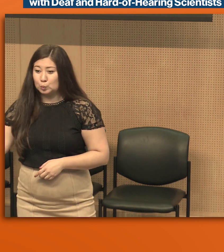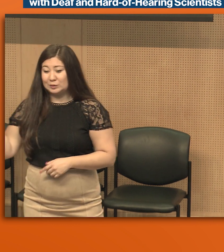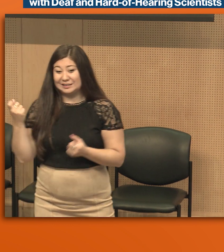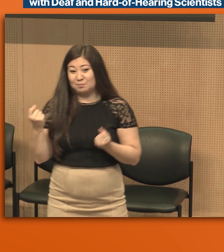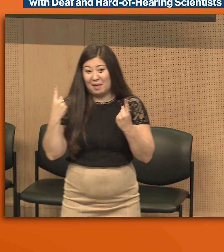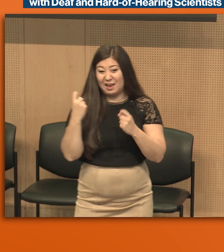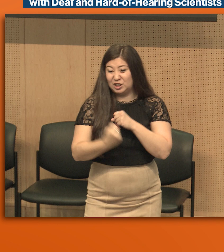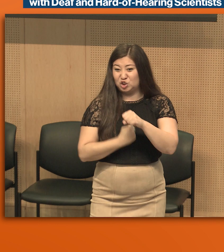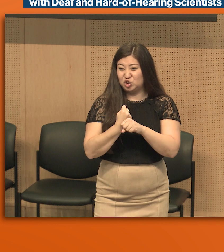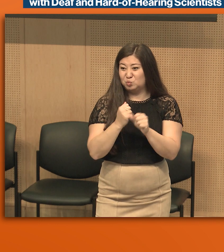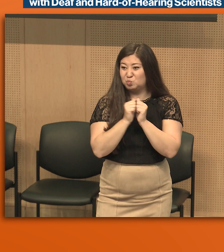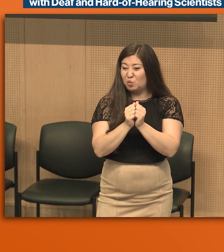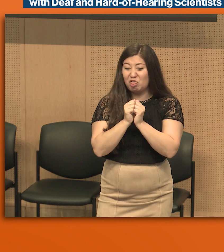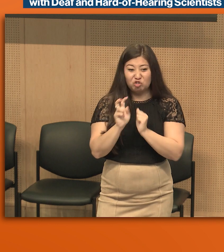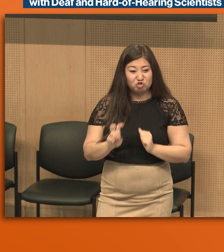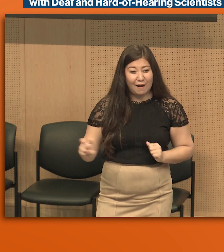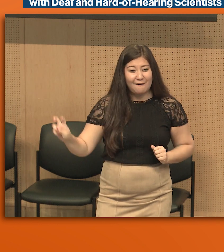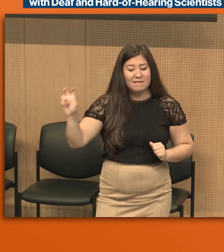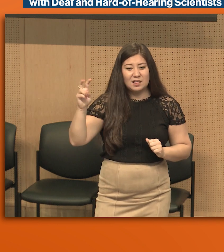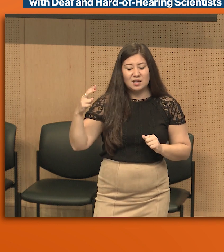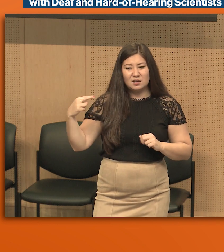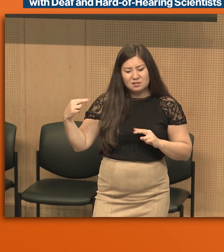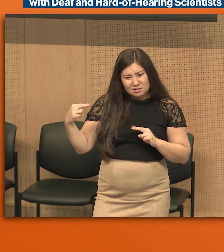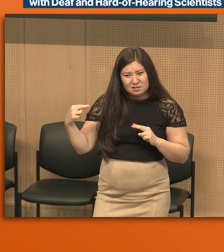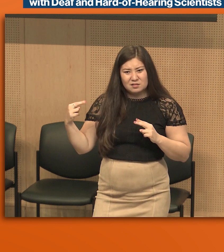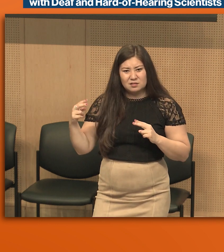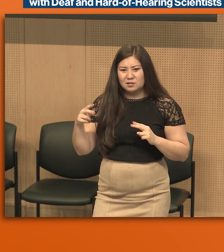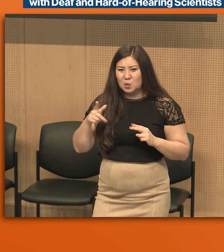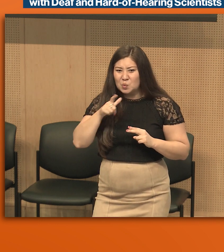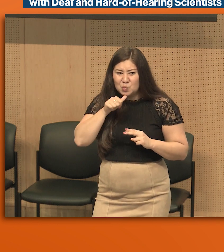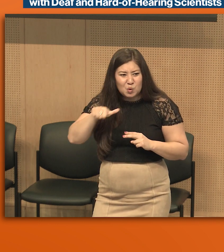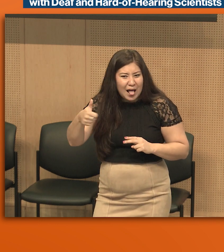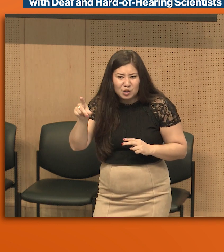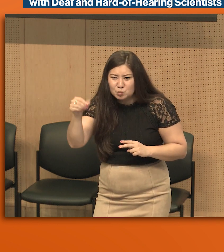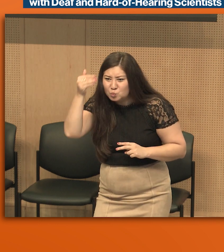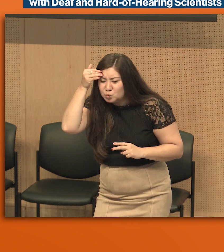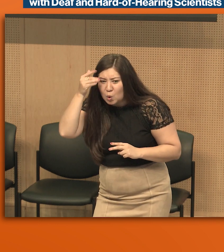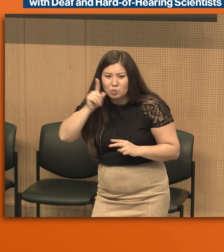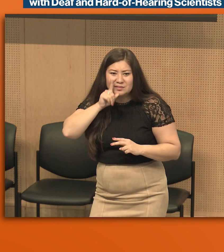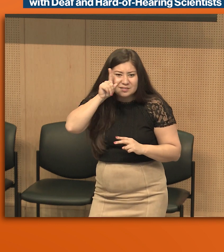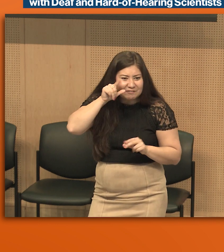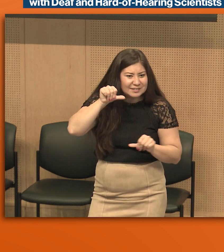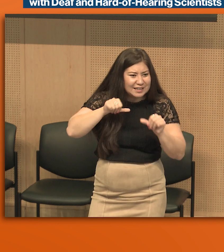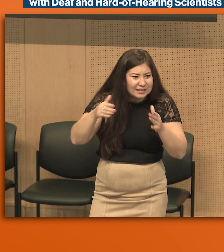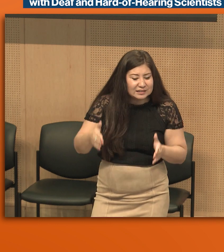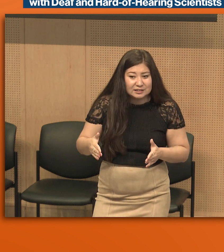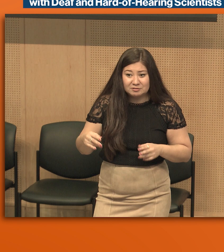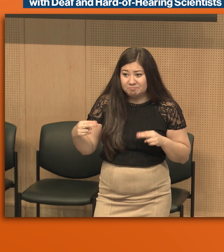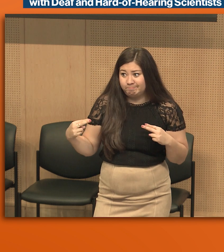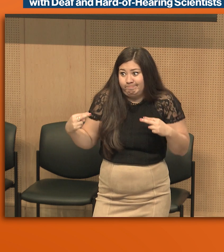We've spent a number of years together traveling and learning together, recognizing that there aren't